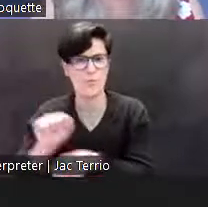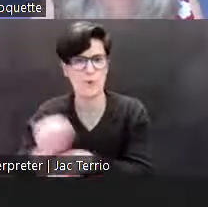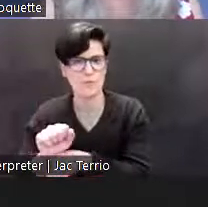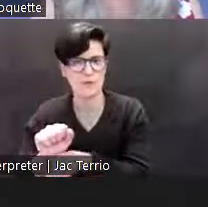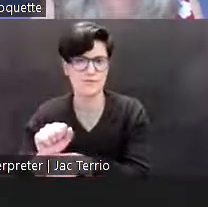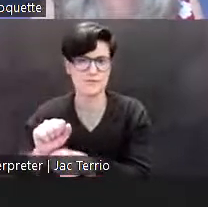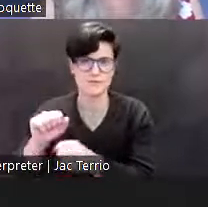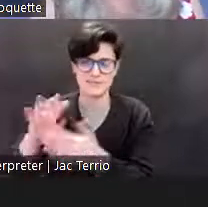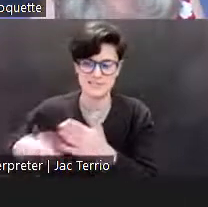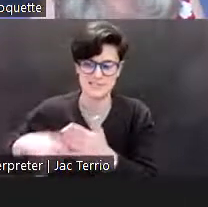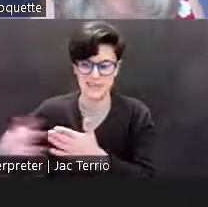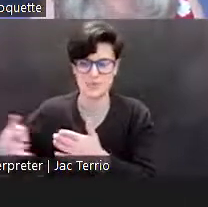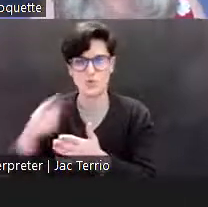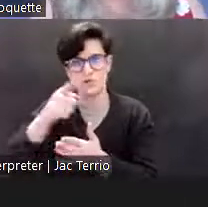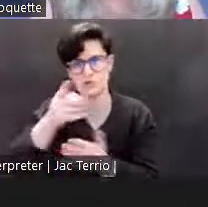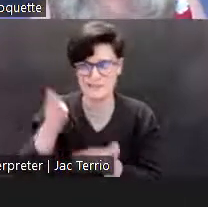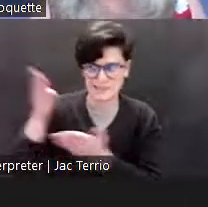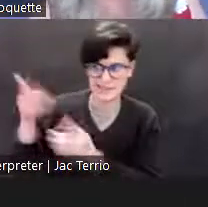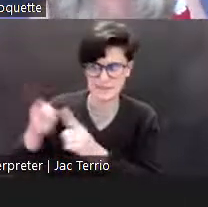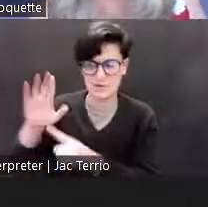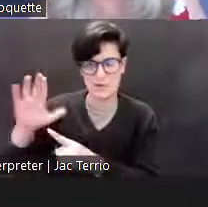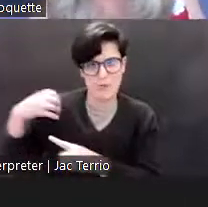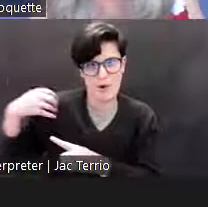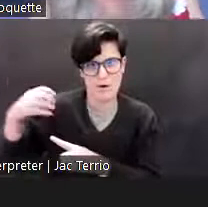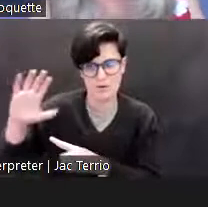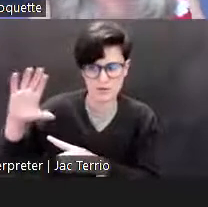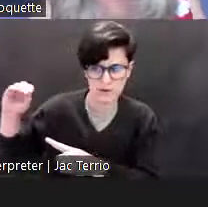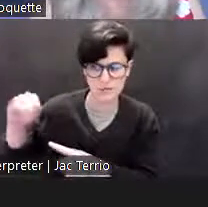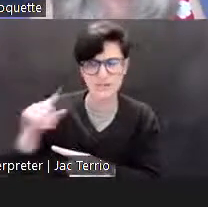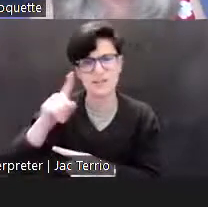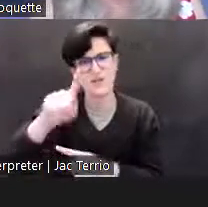15:53:02 You also have to provide us with documents to verify your identity.